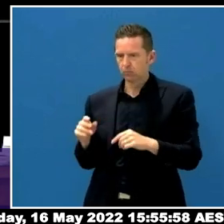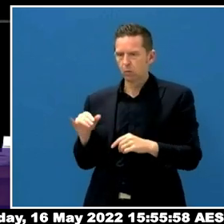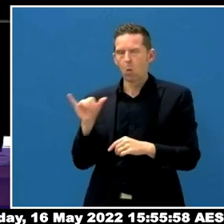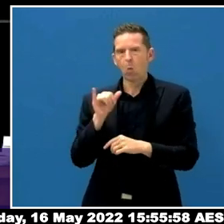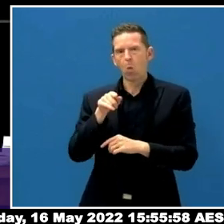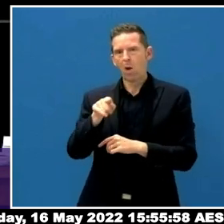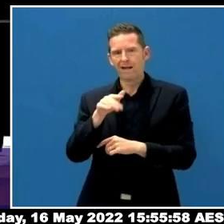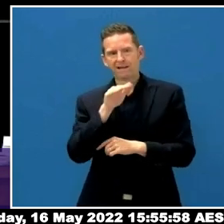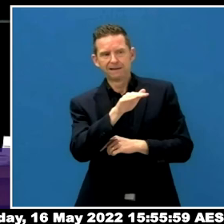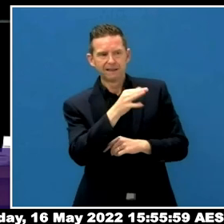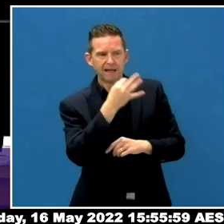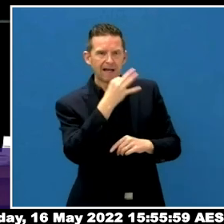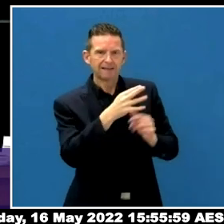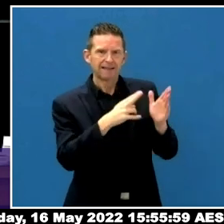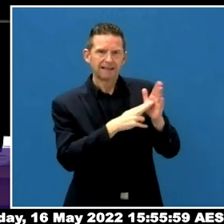keep up with what was being required?